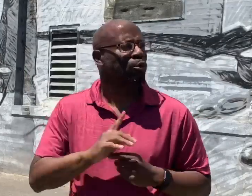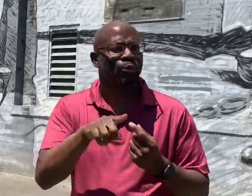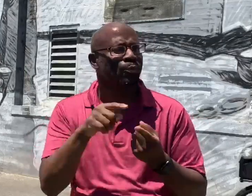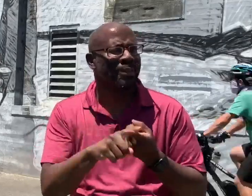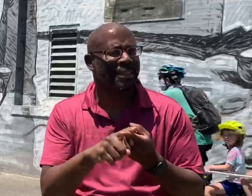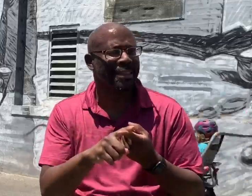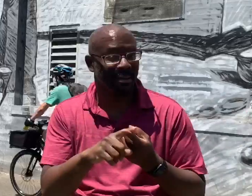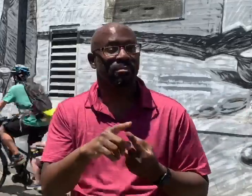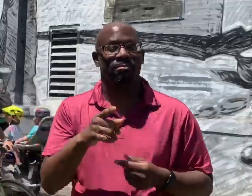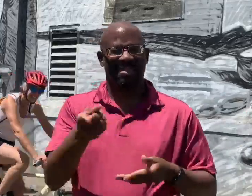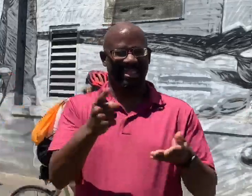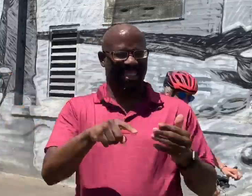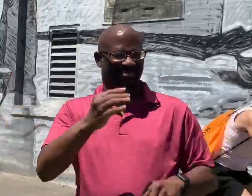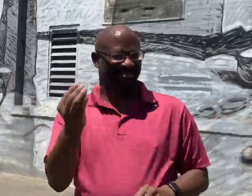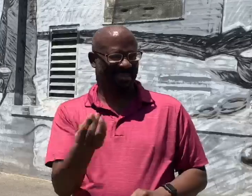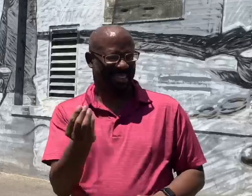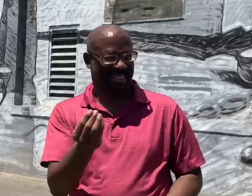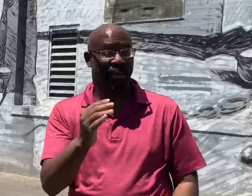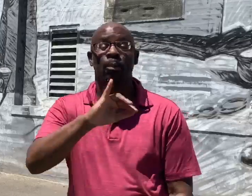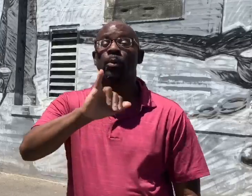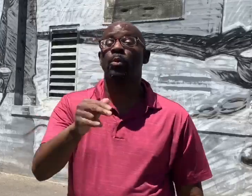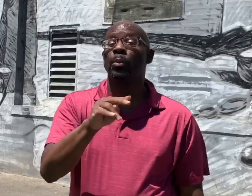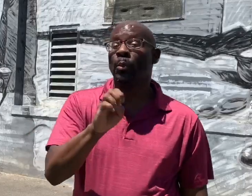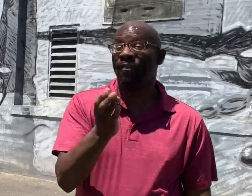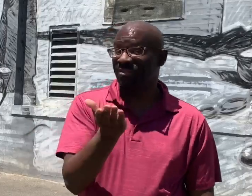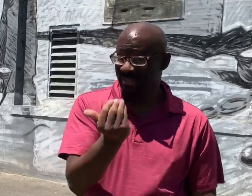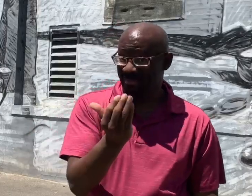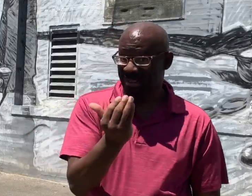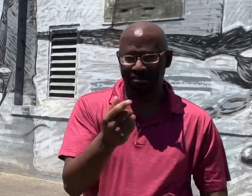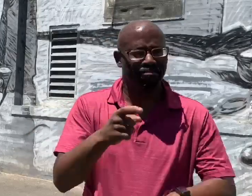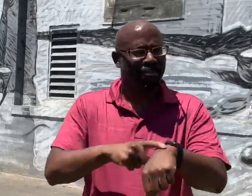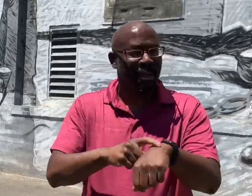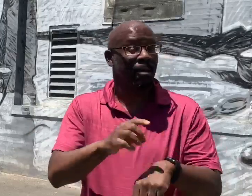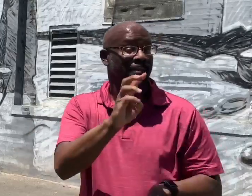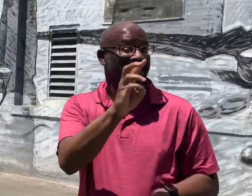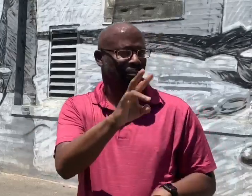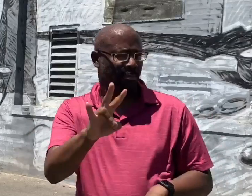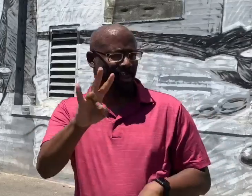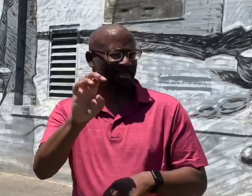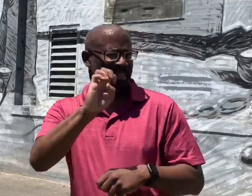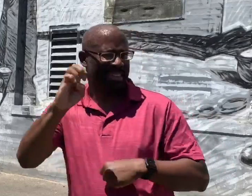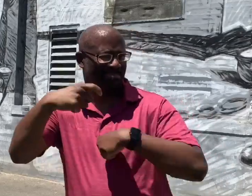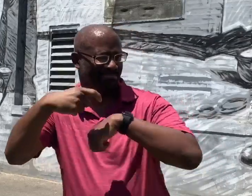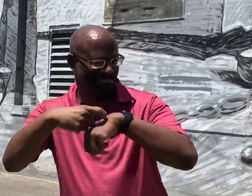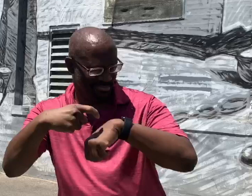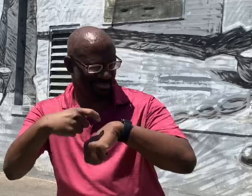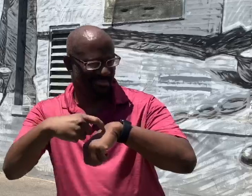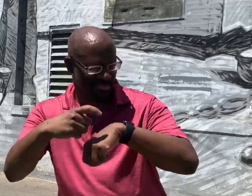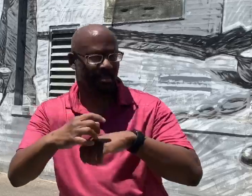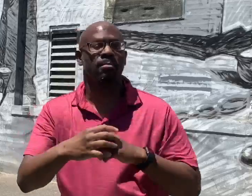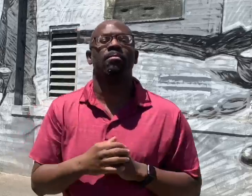When? Next Monday, June 15th. Time: 3 pm PST, 5 pm CST, 6 pm EST